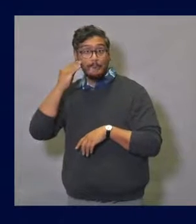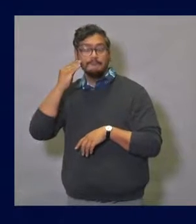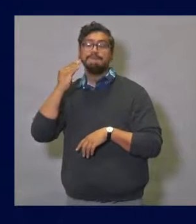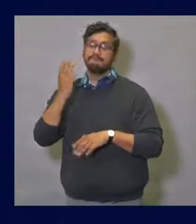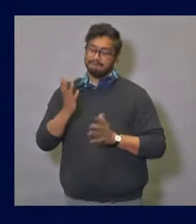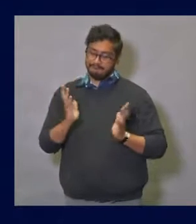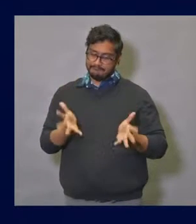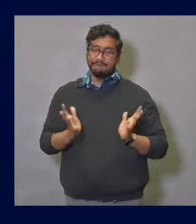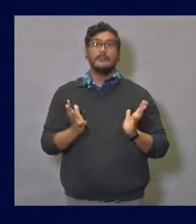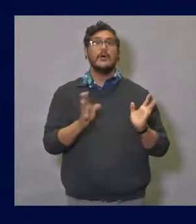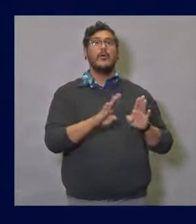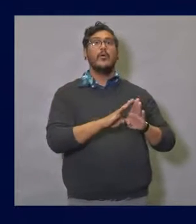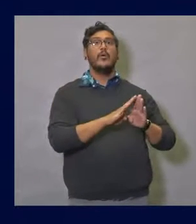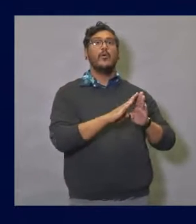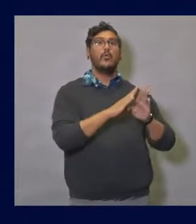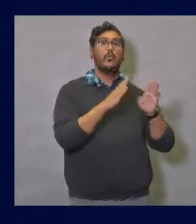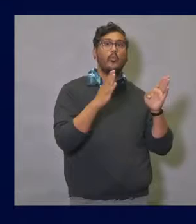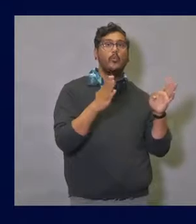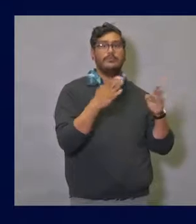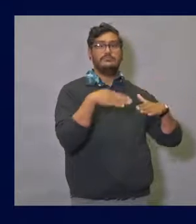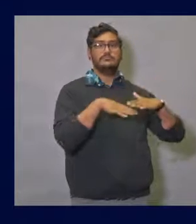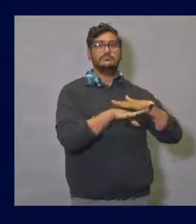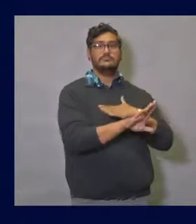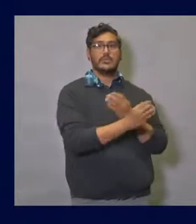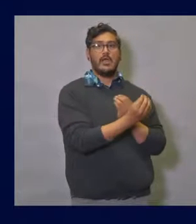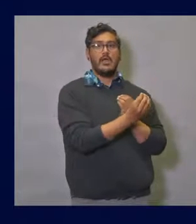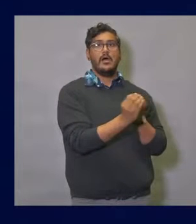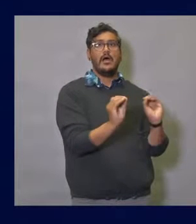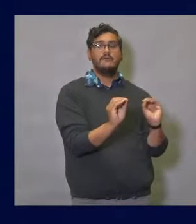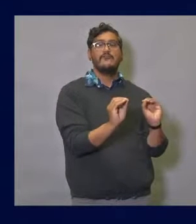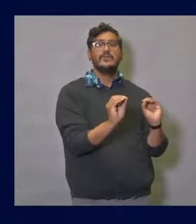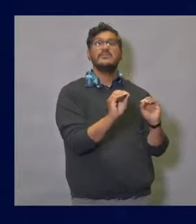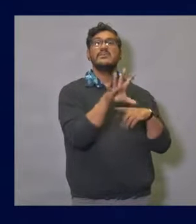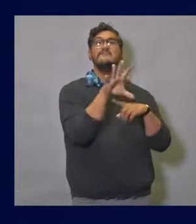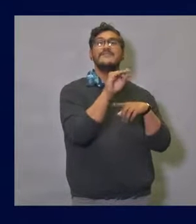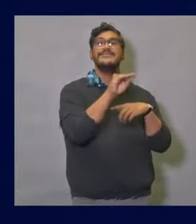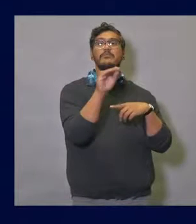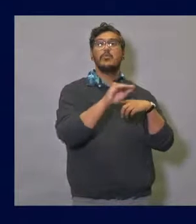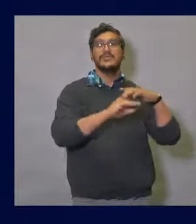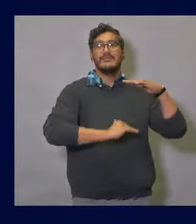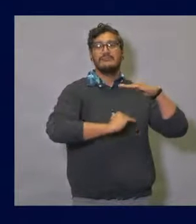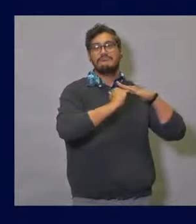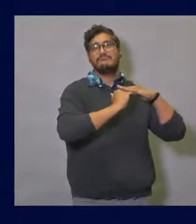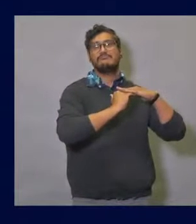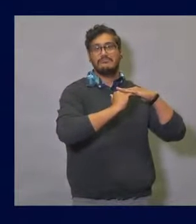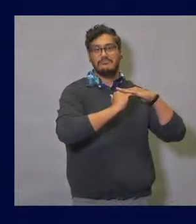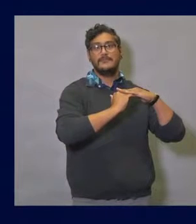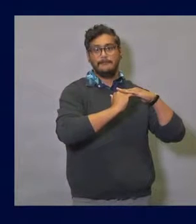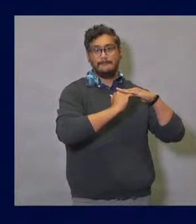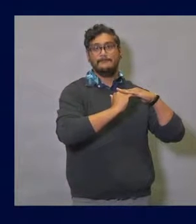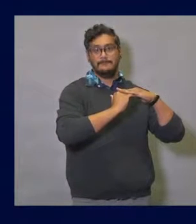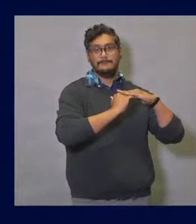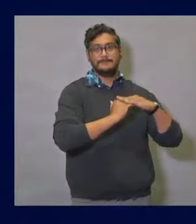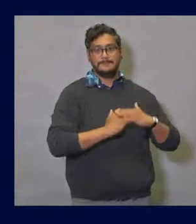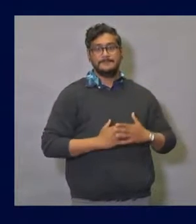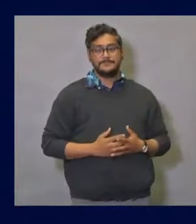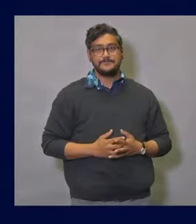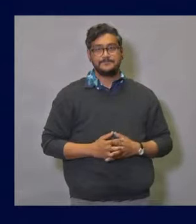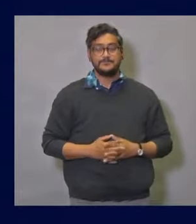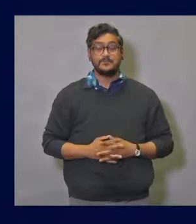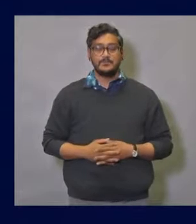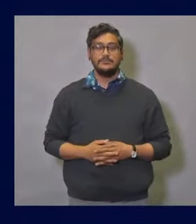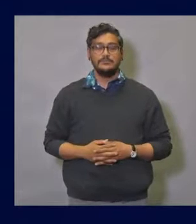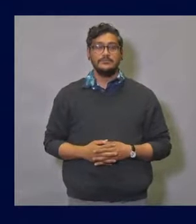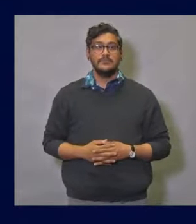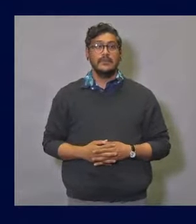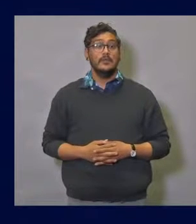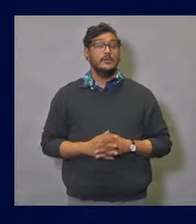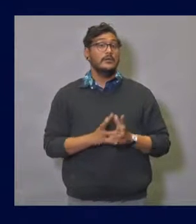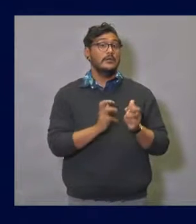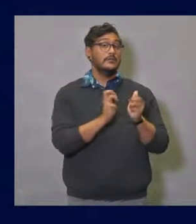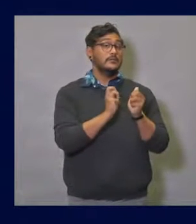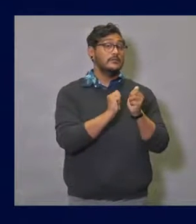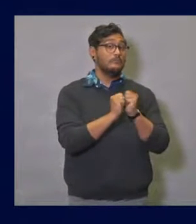TIPO DE TRABAJOS ESENCIALES QUE